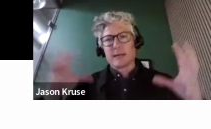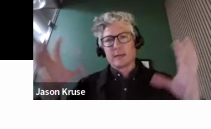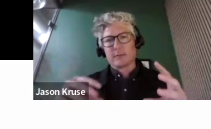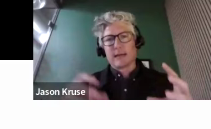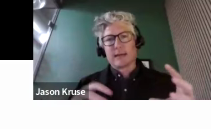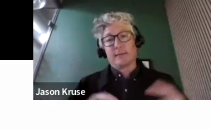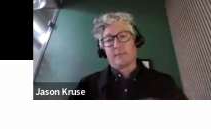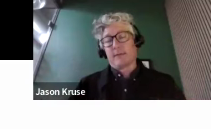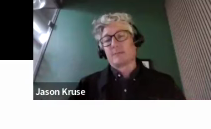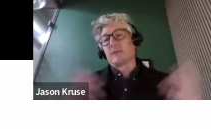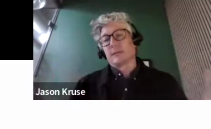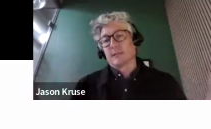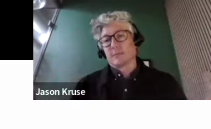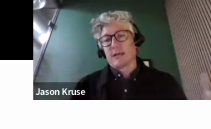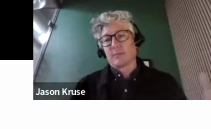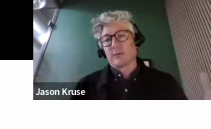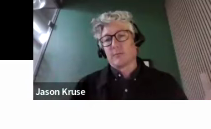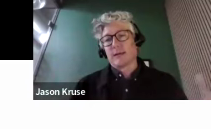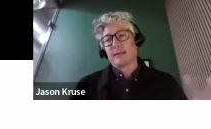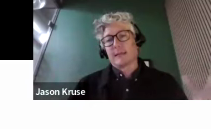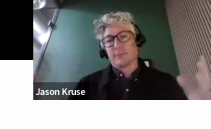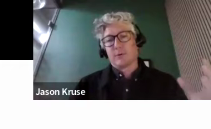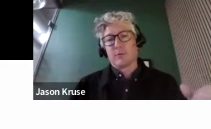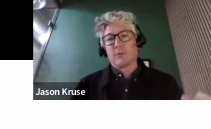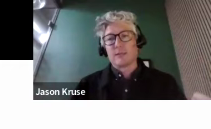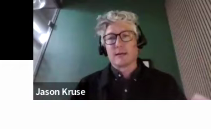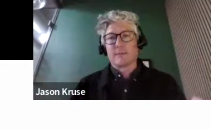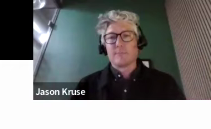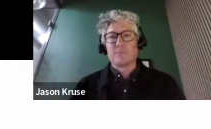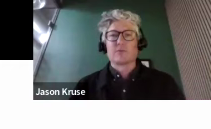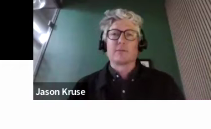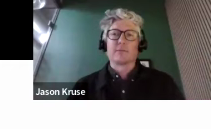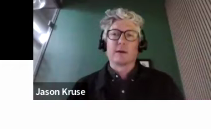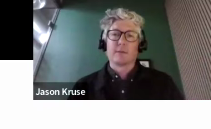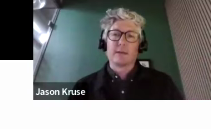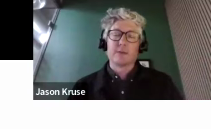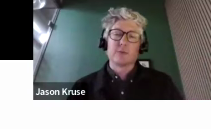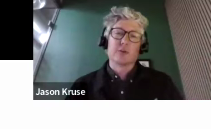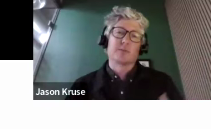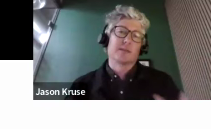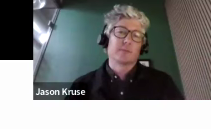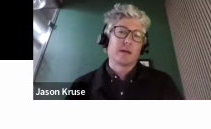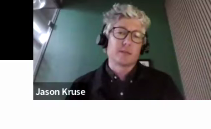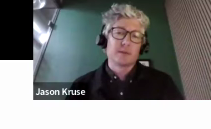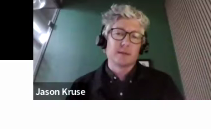And trying to kind of get as much as these as possible, but at least like pull the ones that are most relevant to your specific project